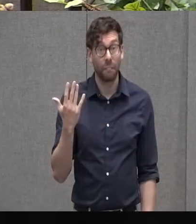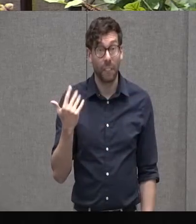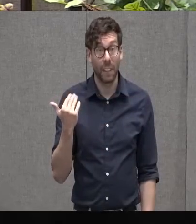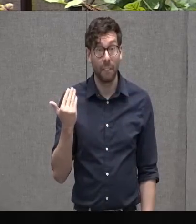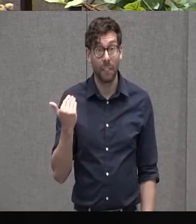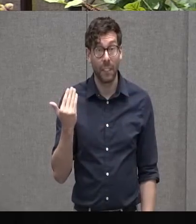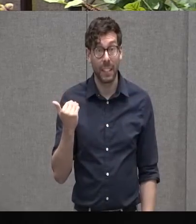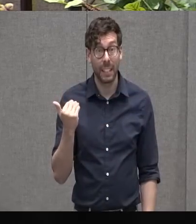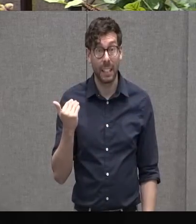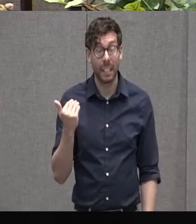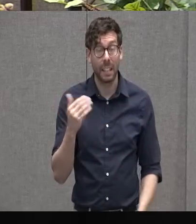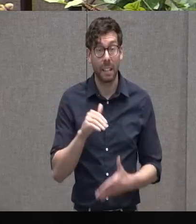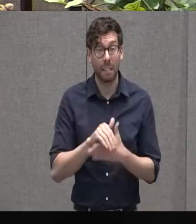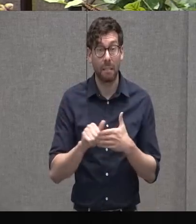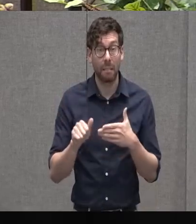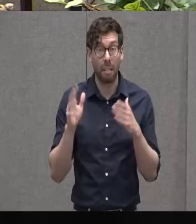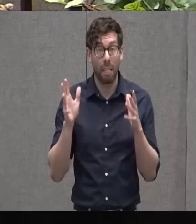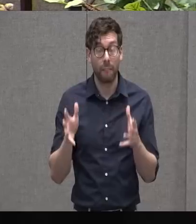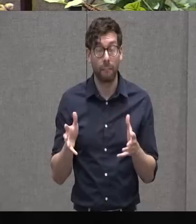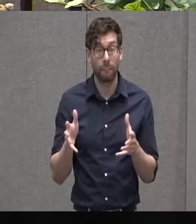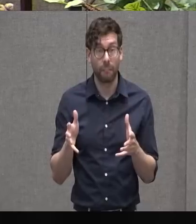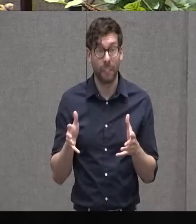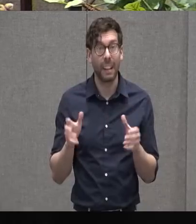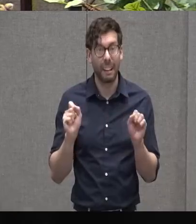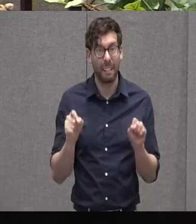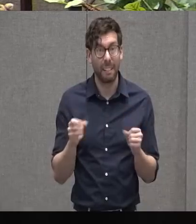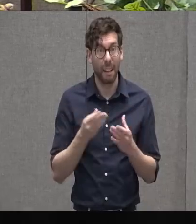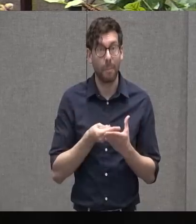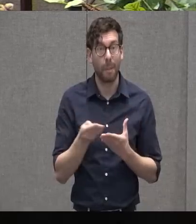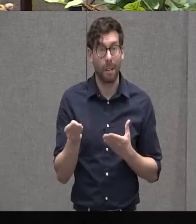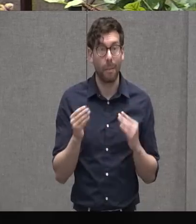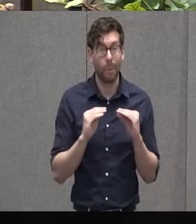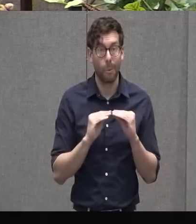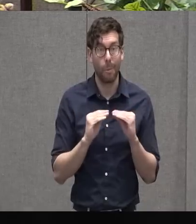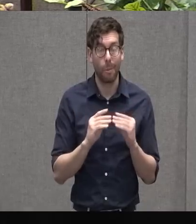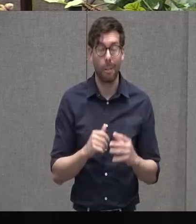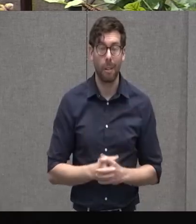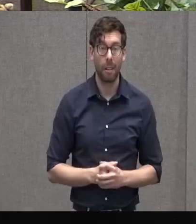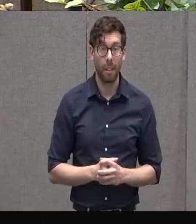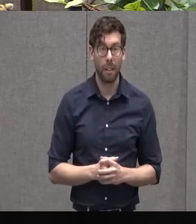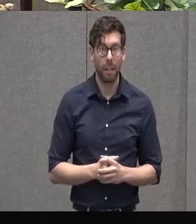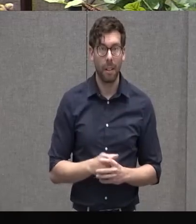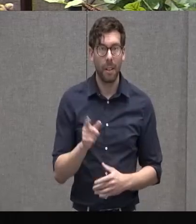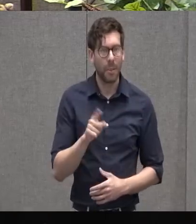I still have $15 to spend. What would you buy next?